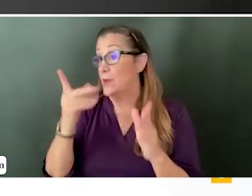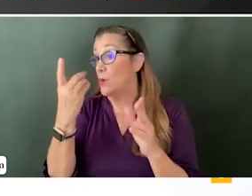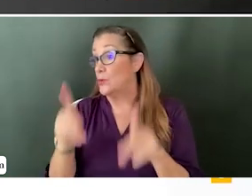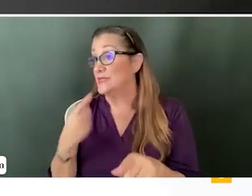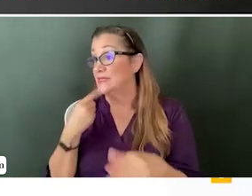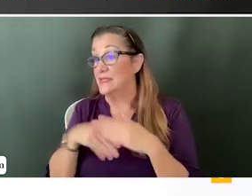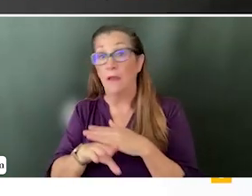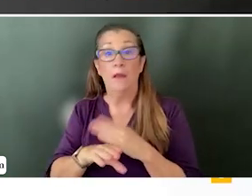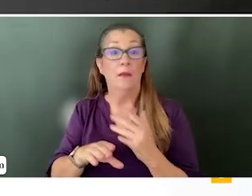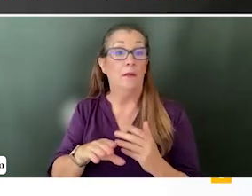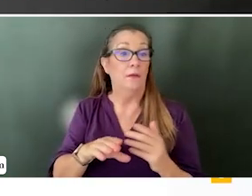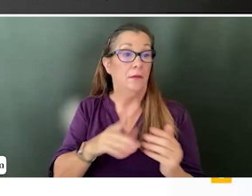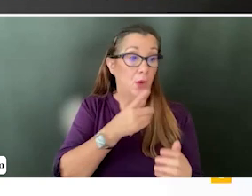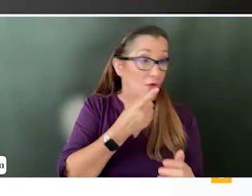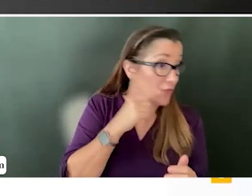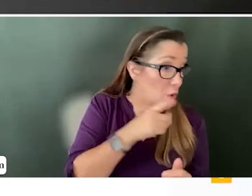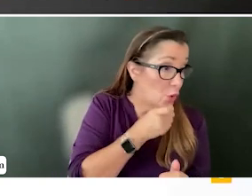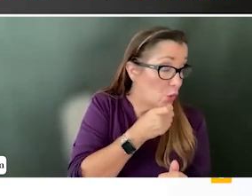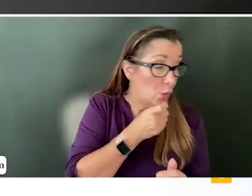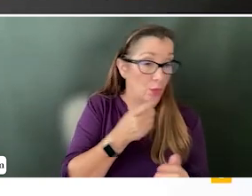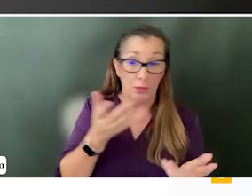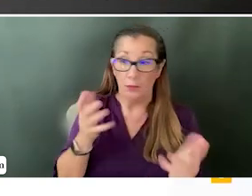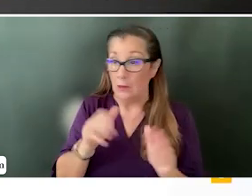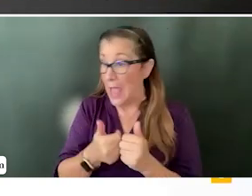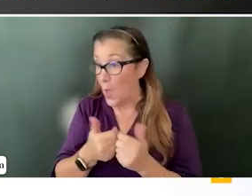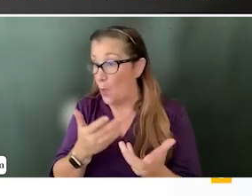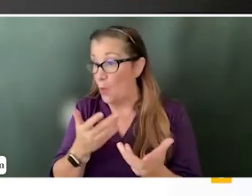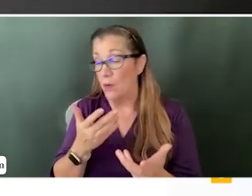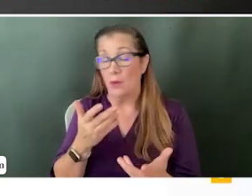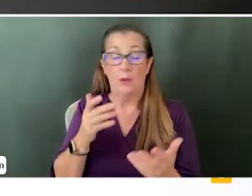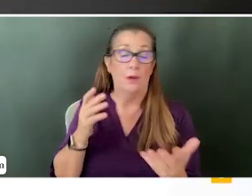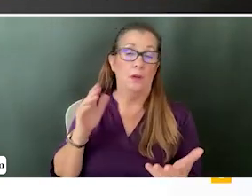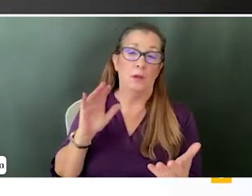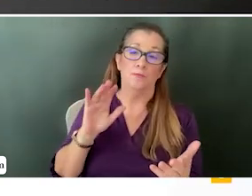To whom? With one. Is part of that complex, but that's offer up on the side there.